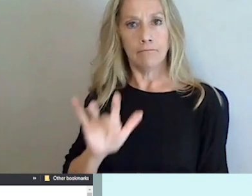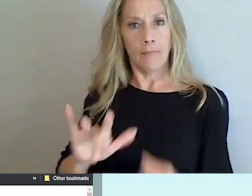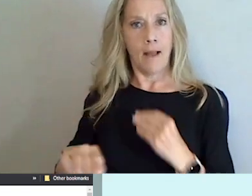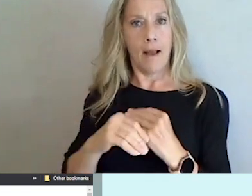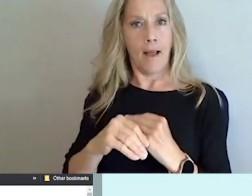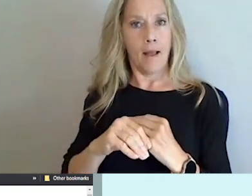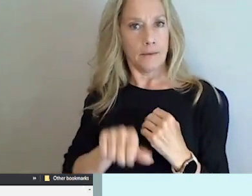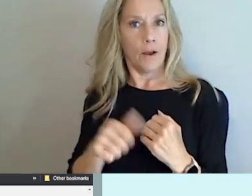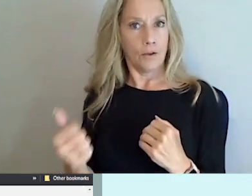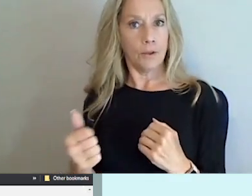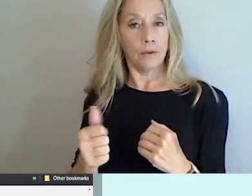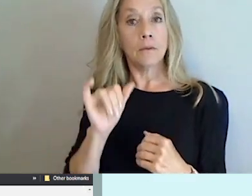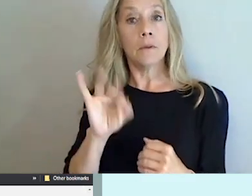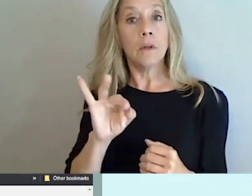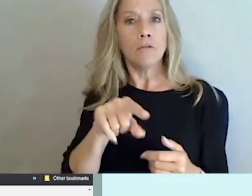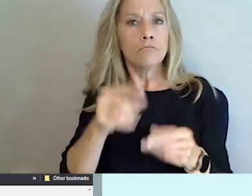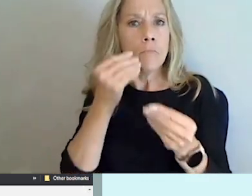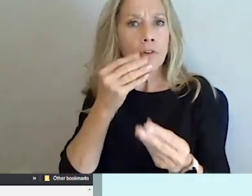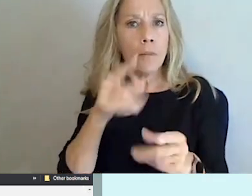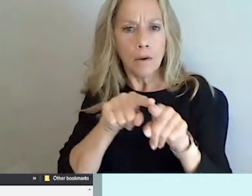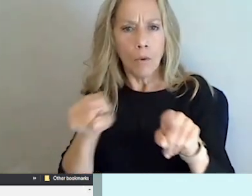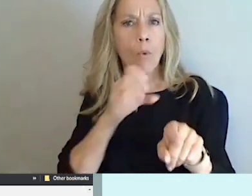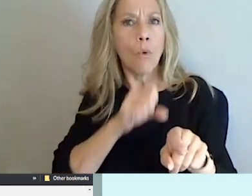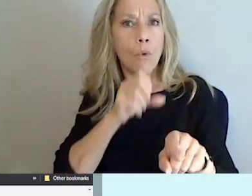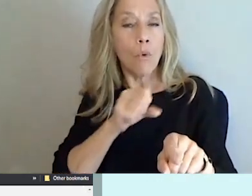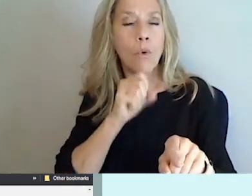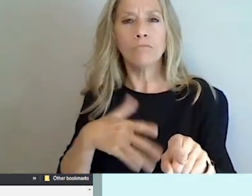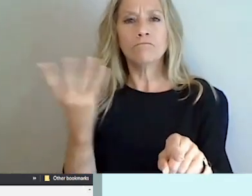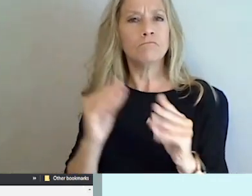If you need to remove information that is old or no longer correct,